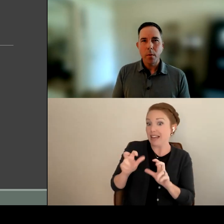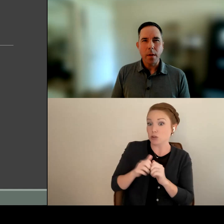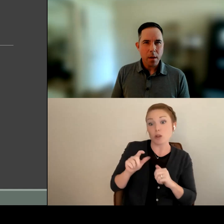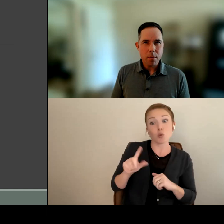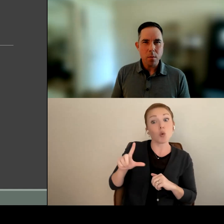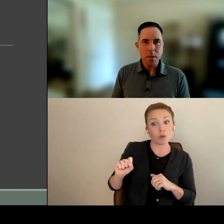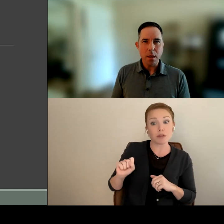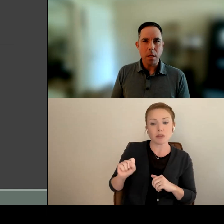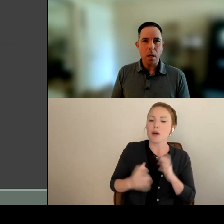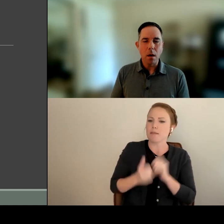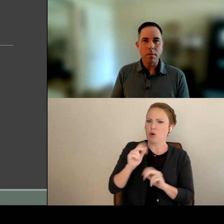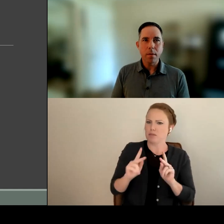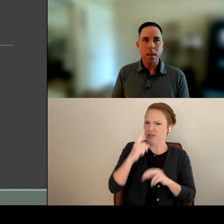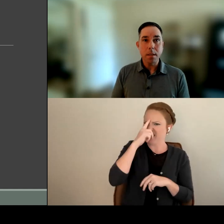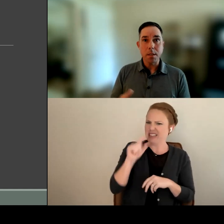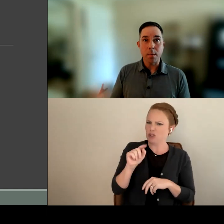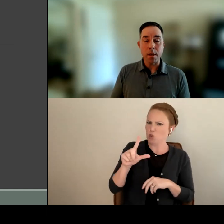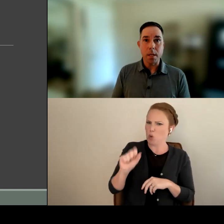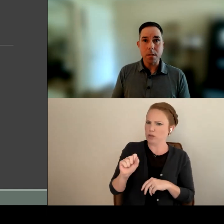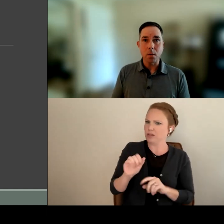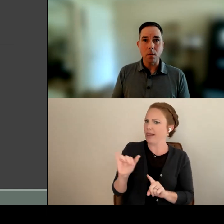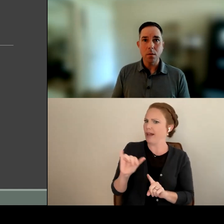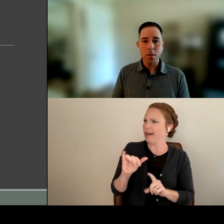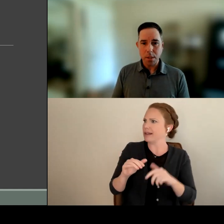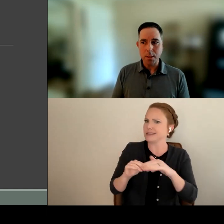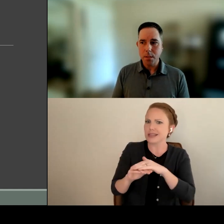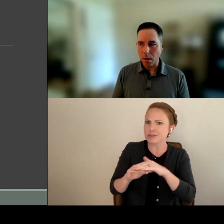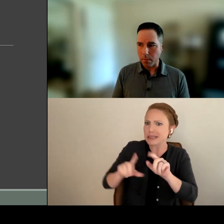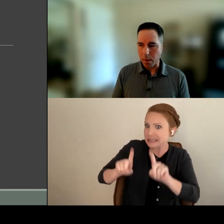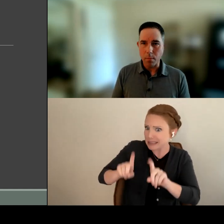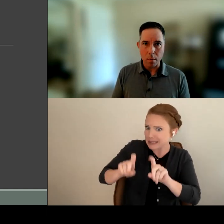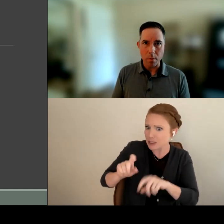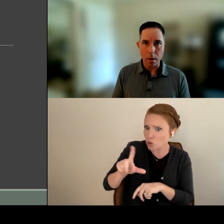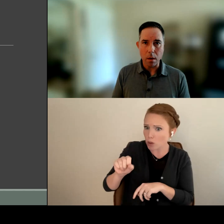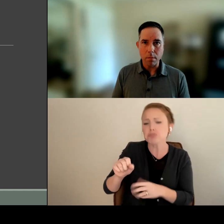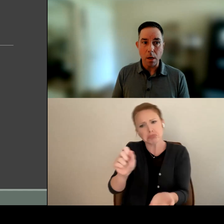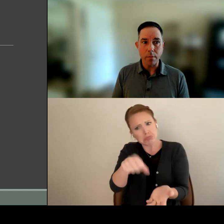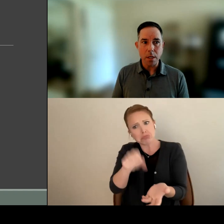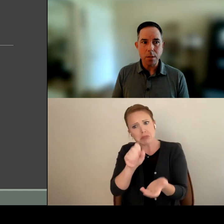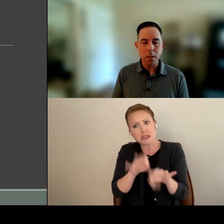Most people when they think of tools, they think of accessibility testing tools, which, yes, are a very important part of the conversation.